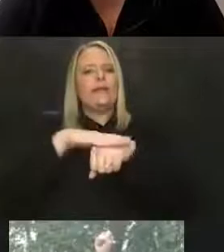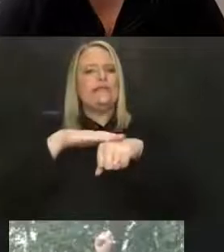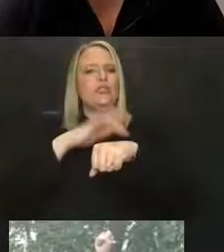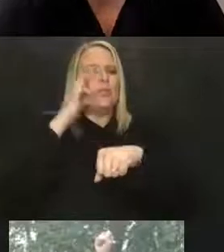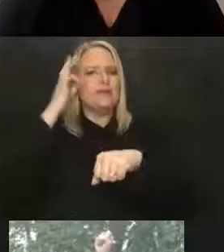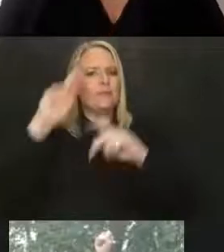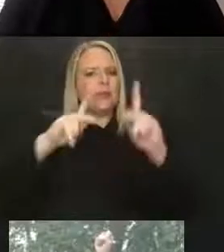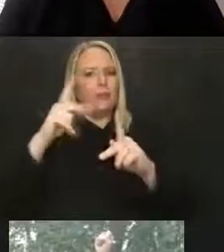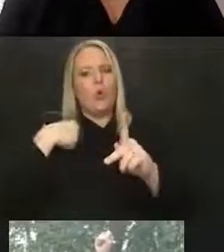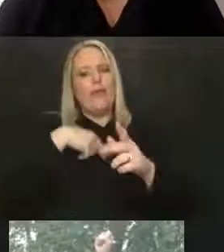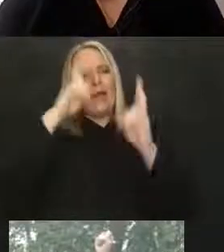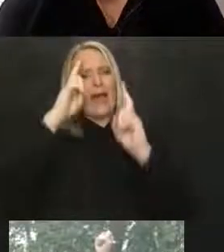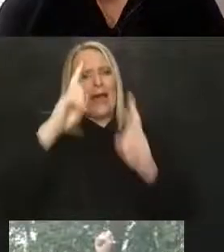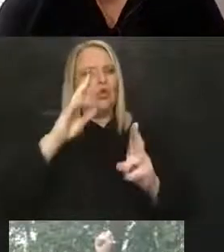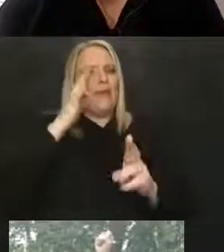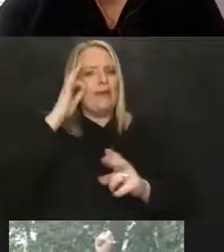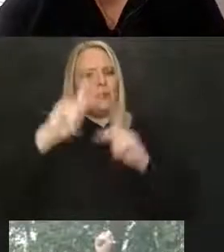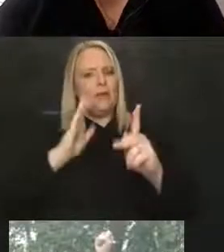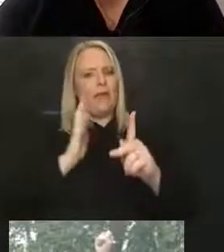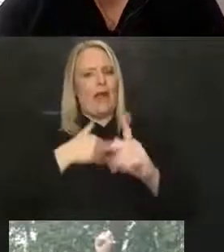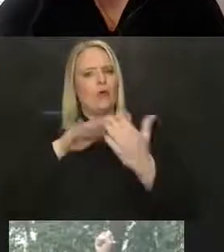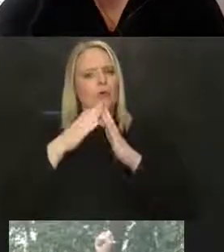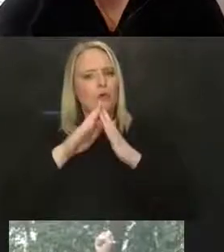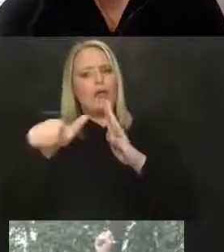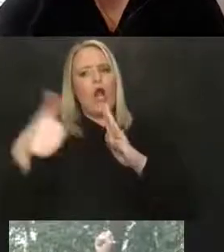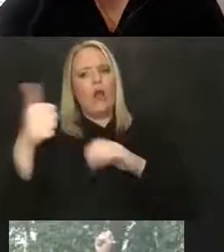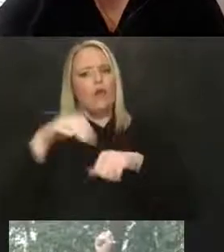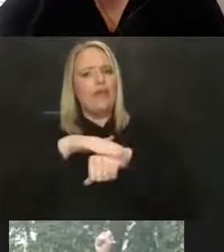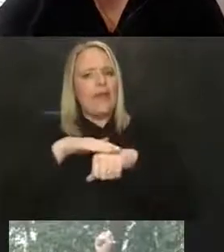people in our community and the many Native people who continue to call this land home.